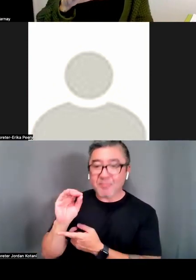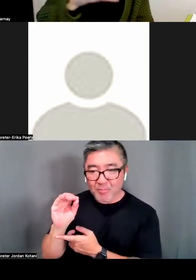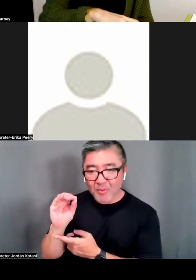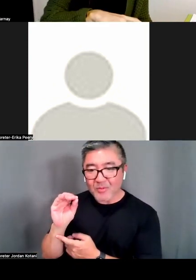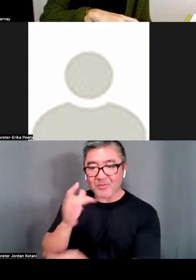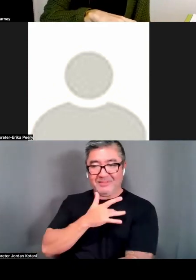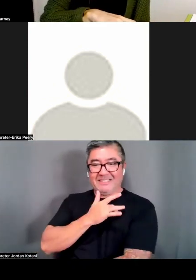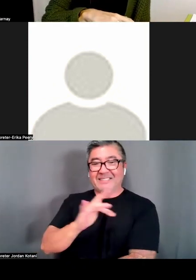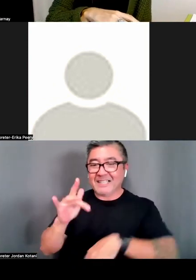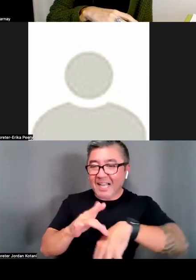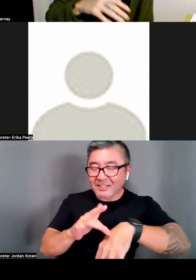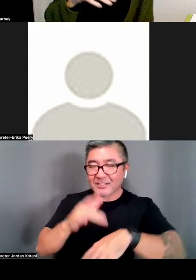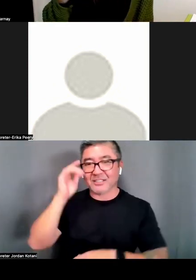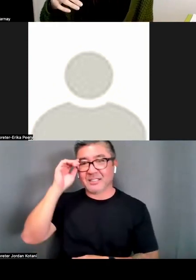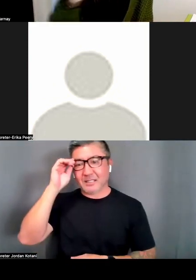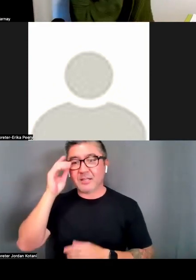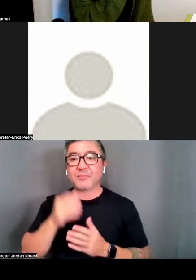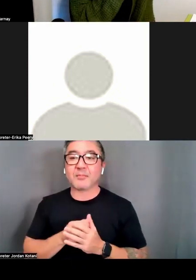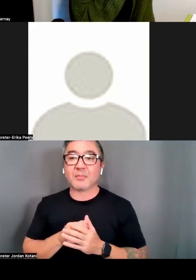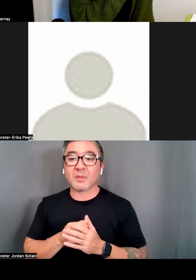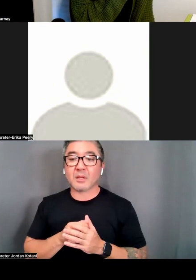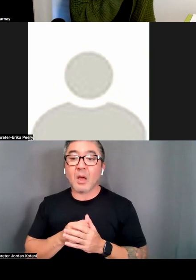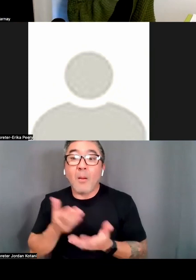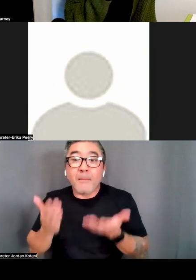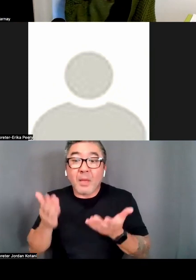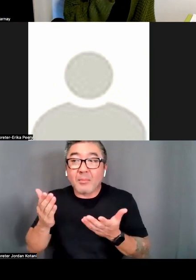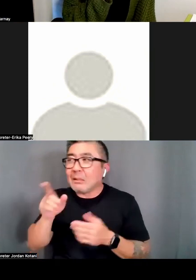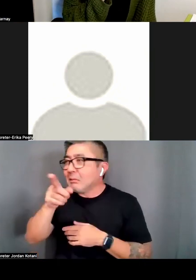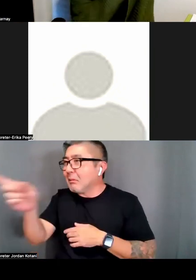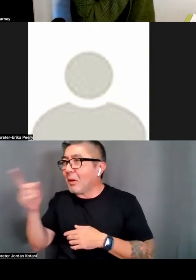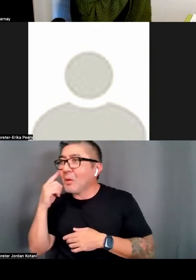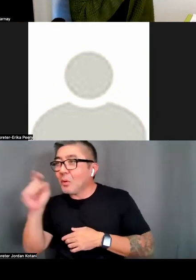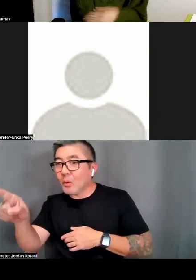You also might see kids that pull away from any little bitty touch. Don't want to be cuddled.